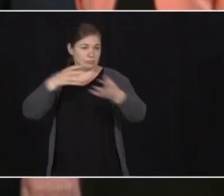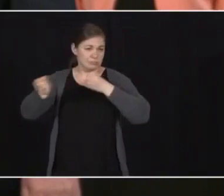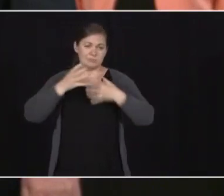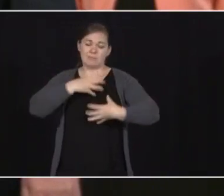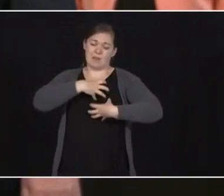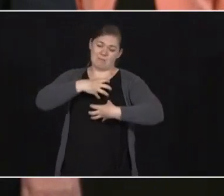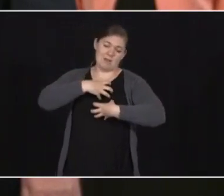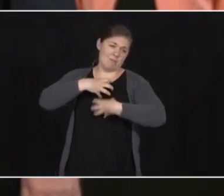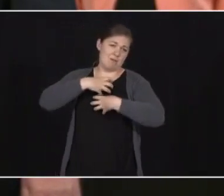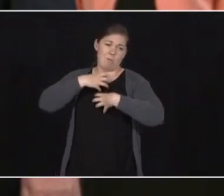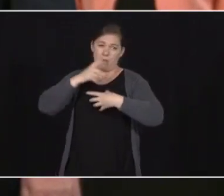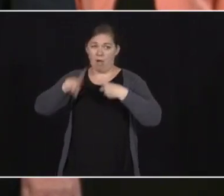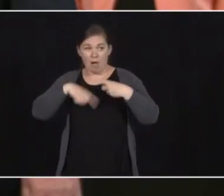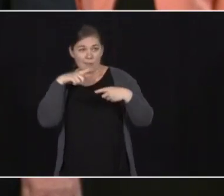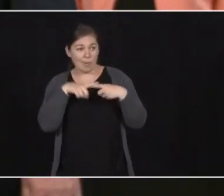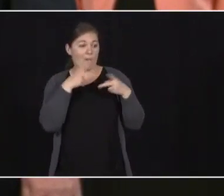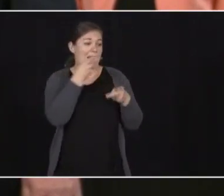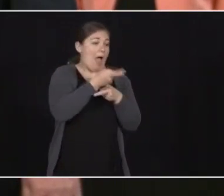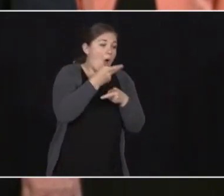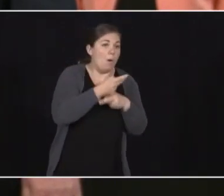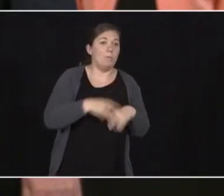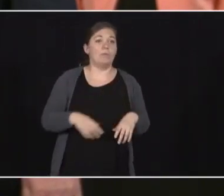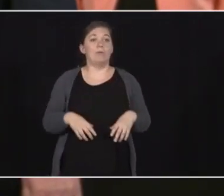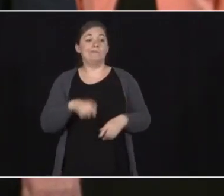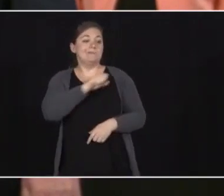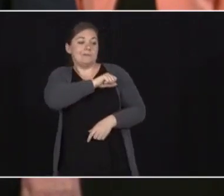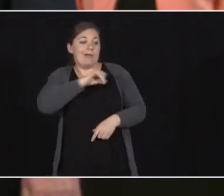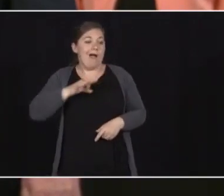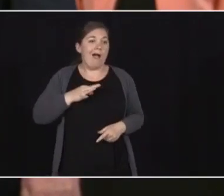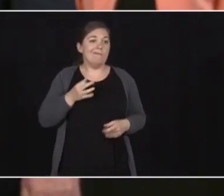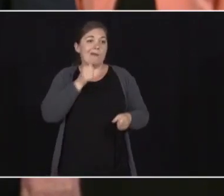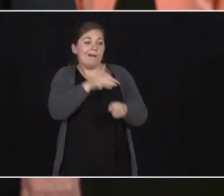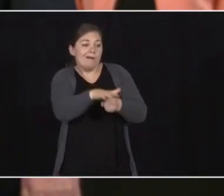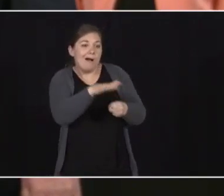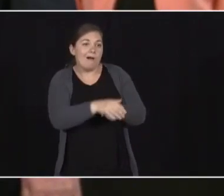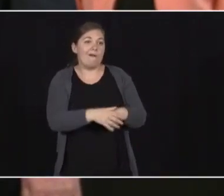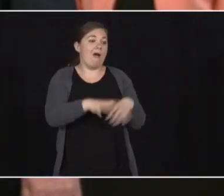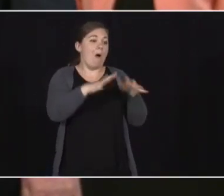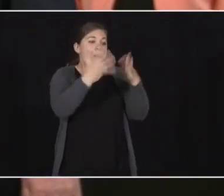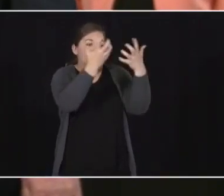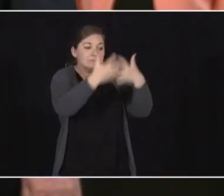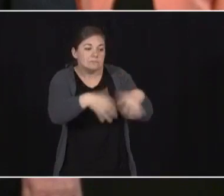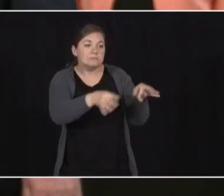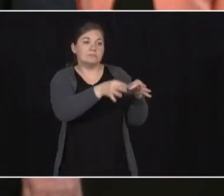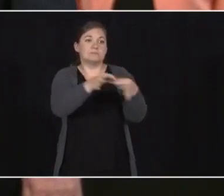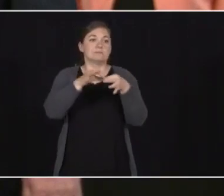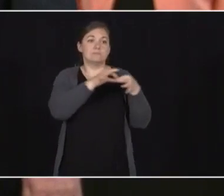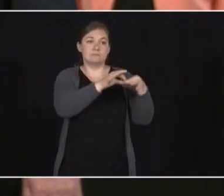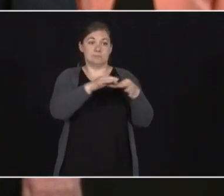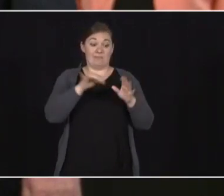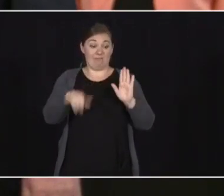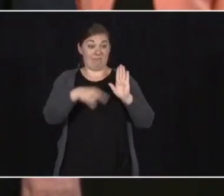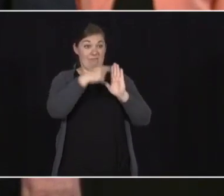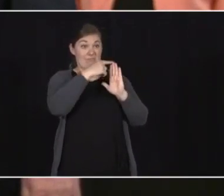complaints with respect to care, coordination, staffing, all of those issues. But nothing to the extent that has been raised